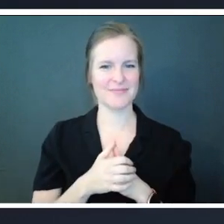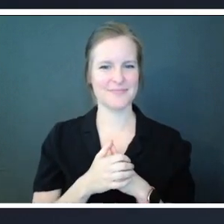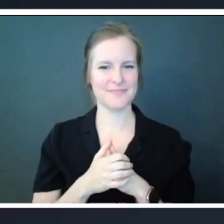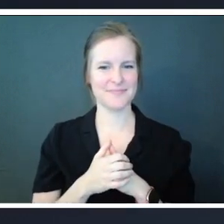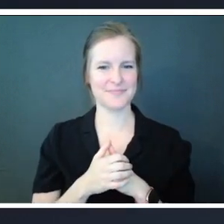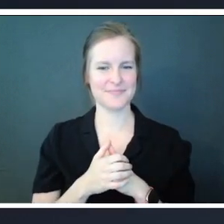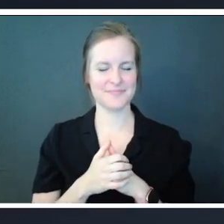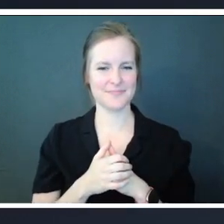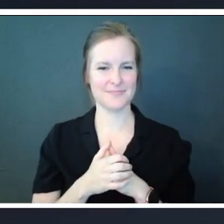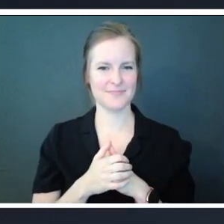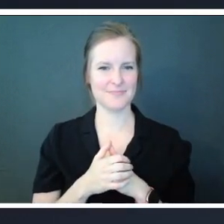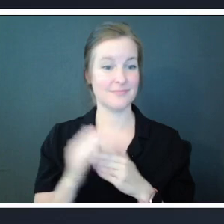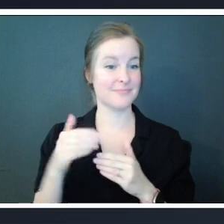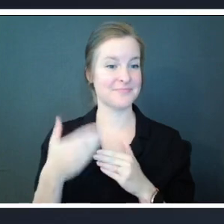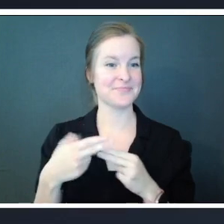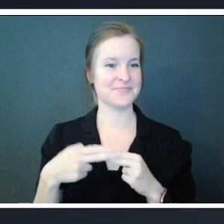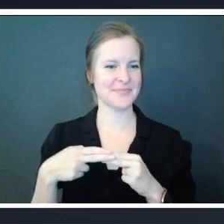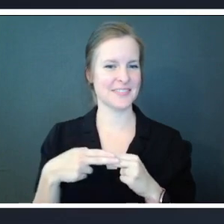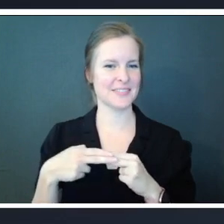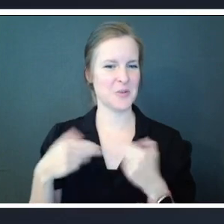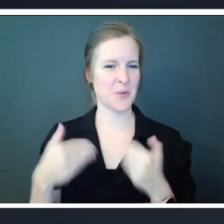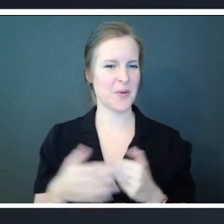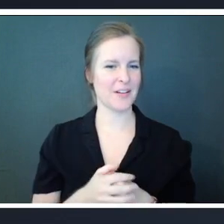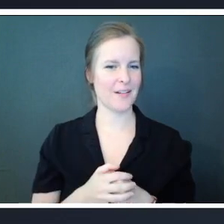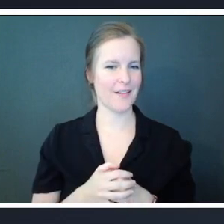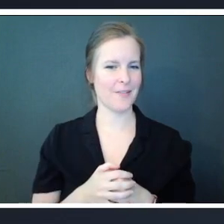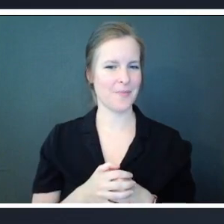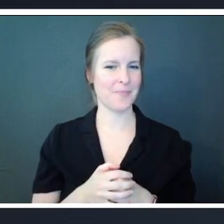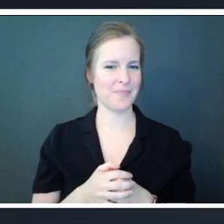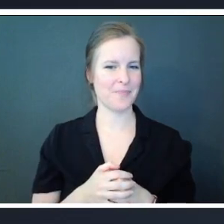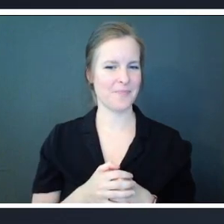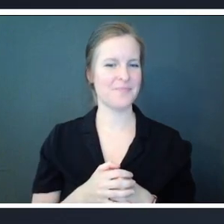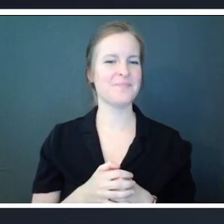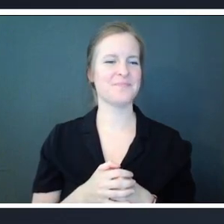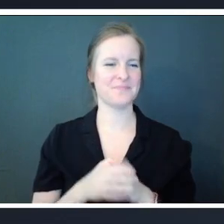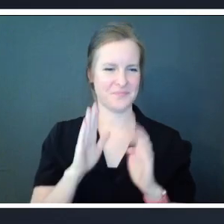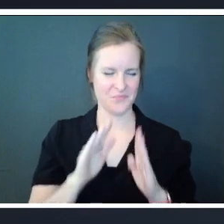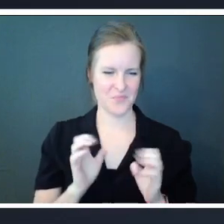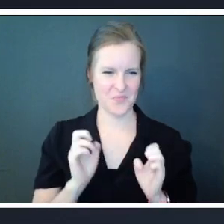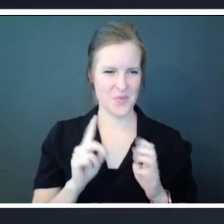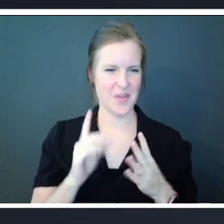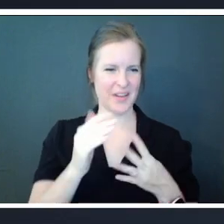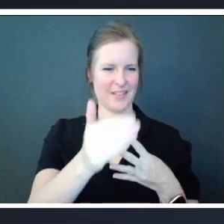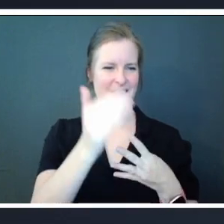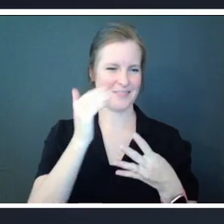the slides, please one more time. Awesome. And then we're going to move over to our last portion,